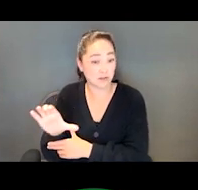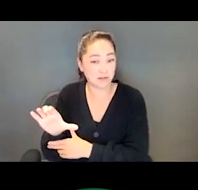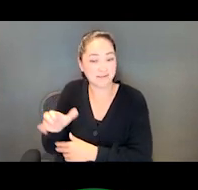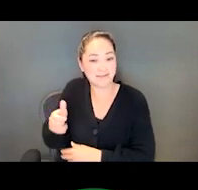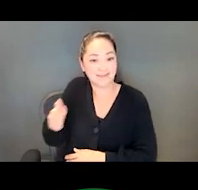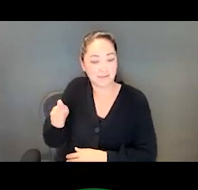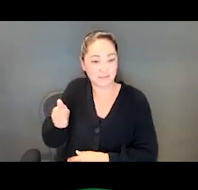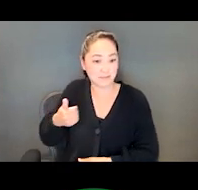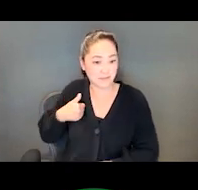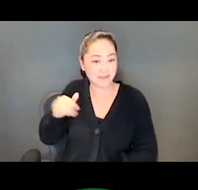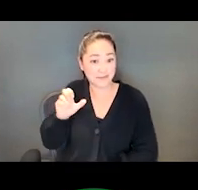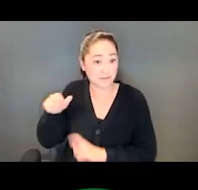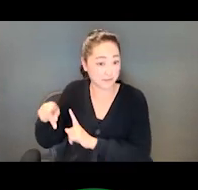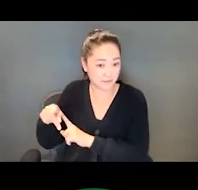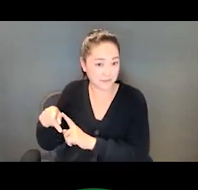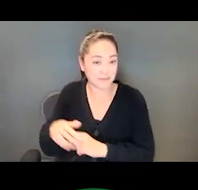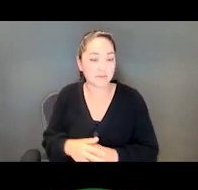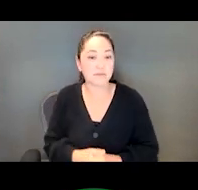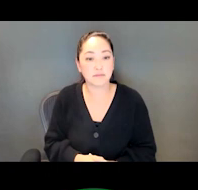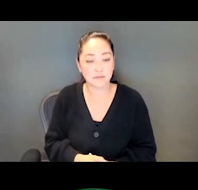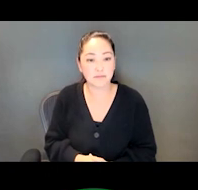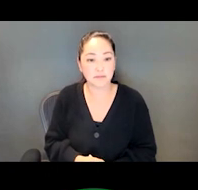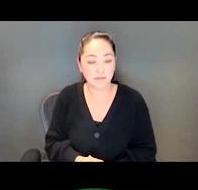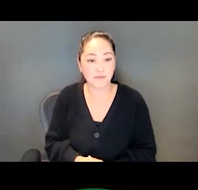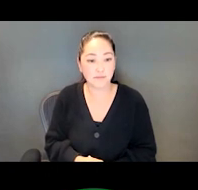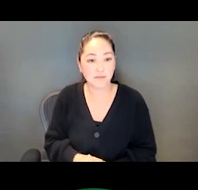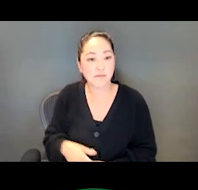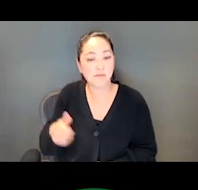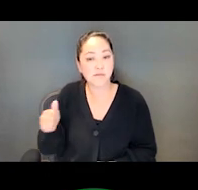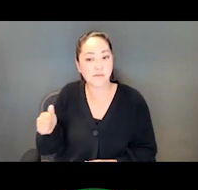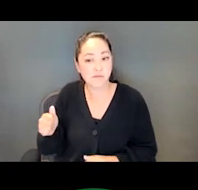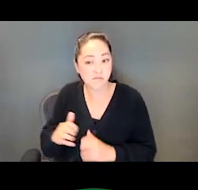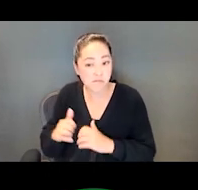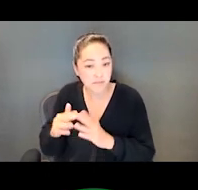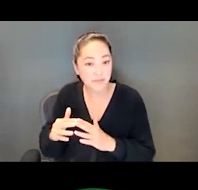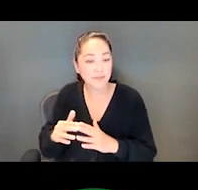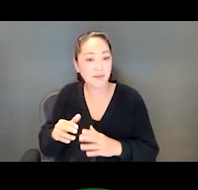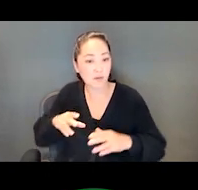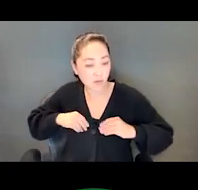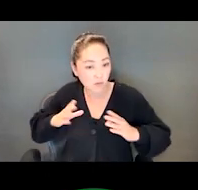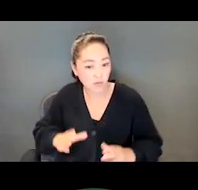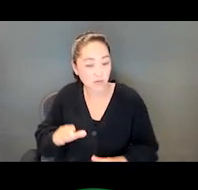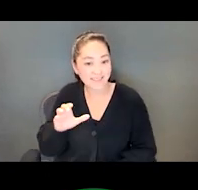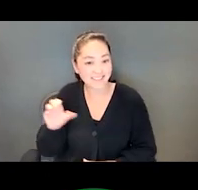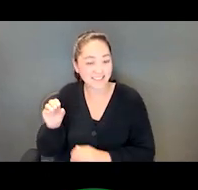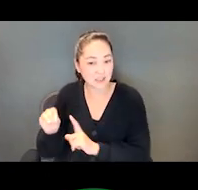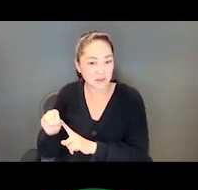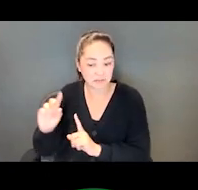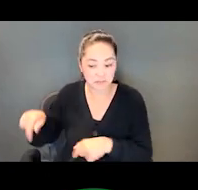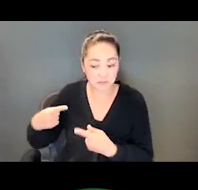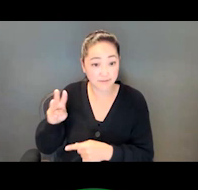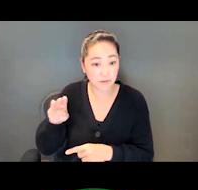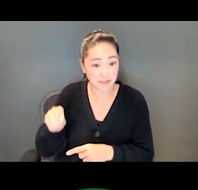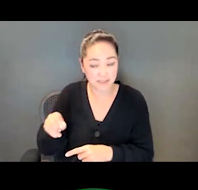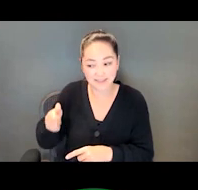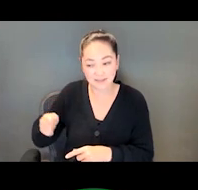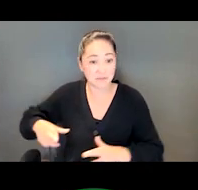He was a founder, owner, CEO for 40 years until he retired and we tried to just keep